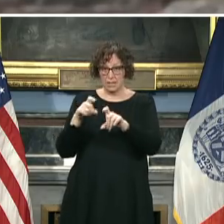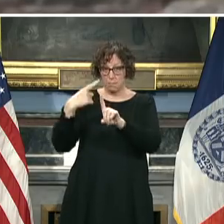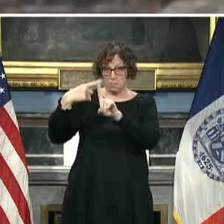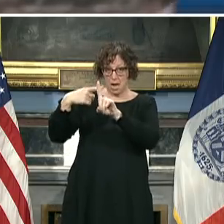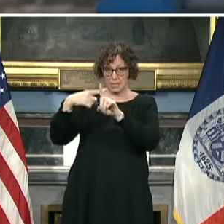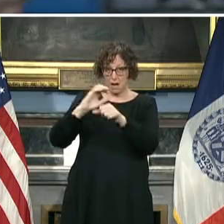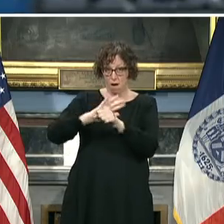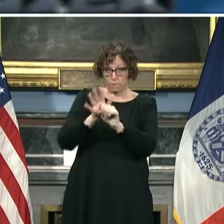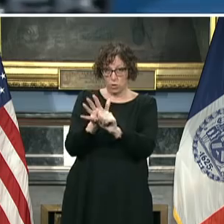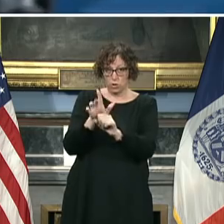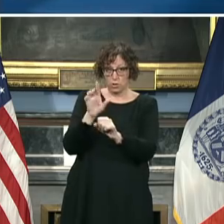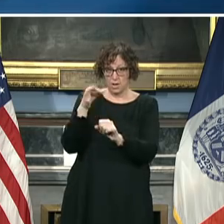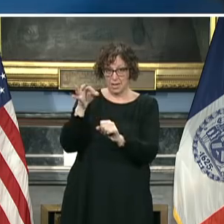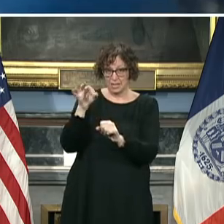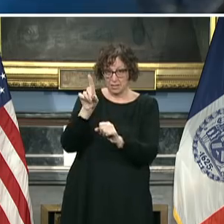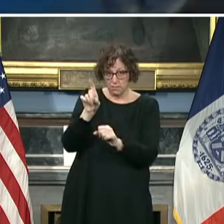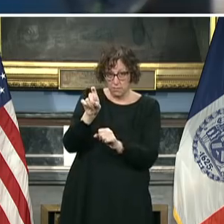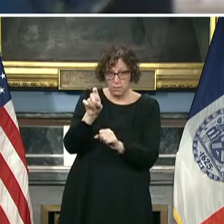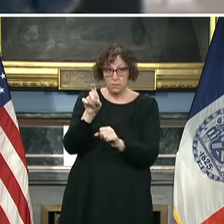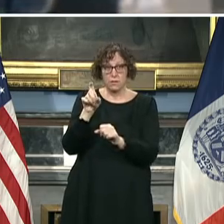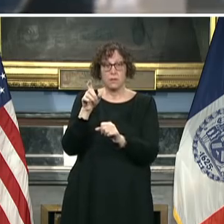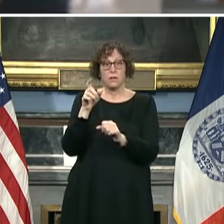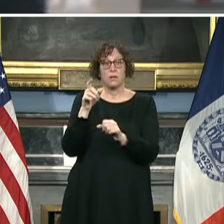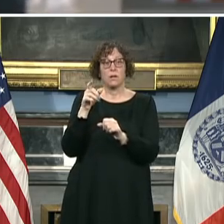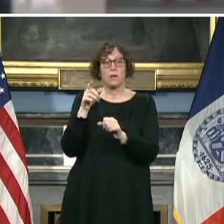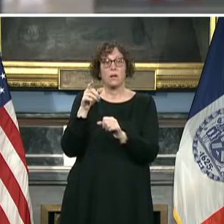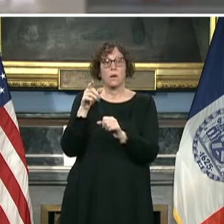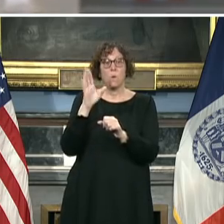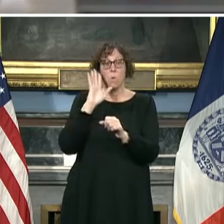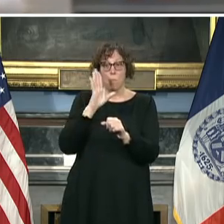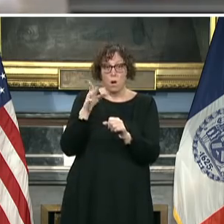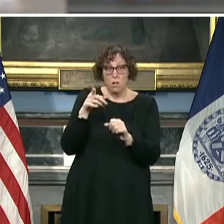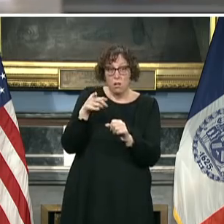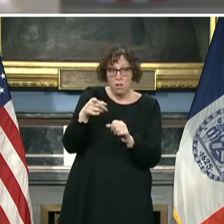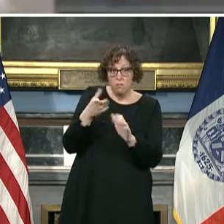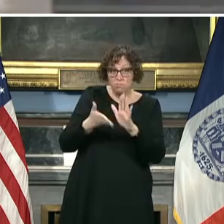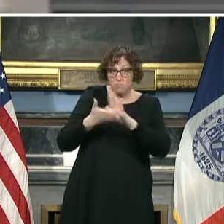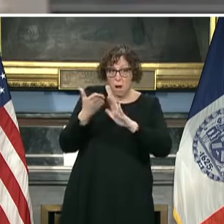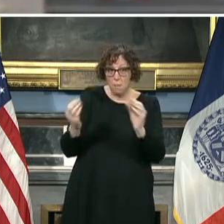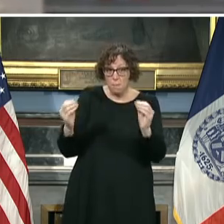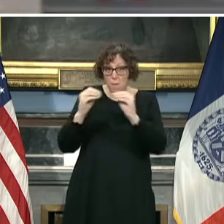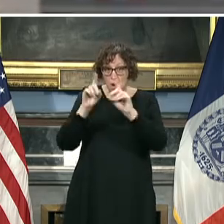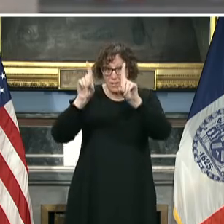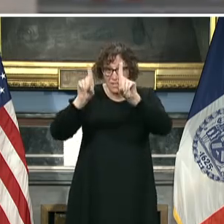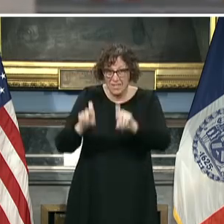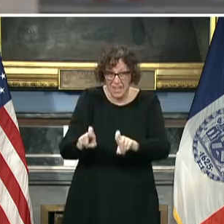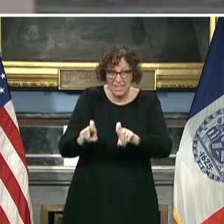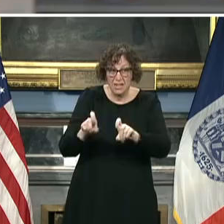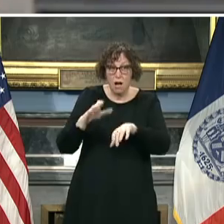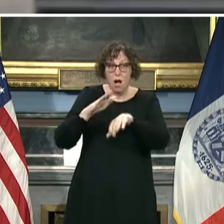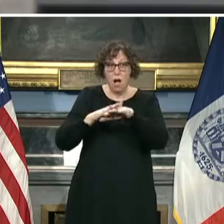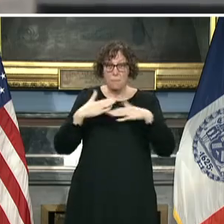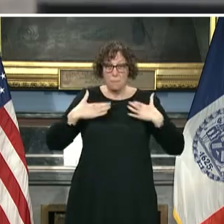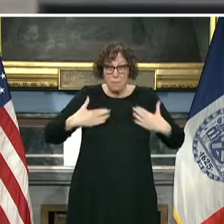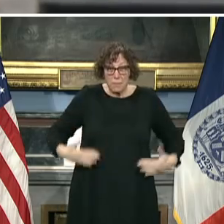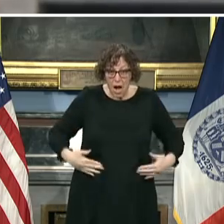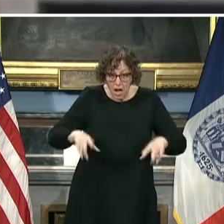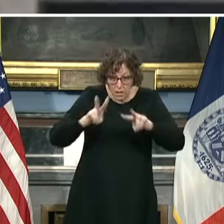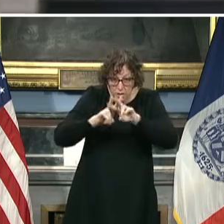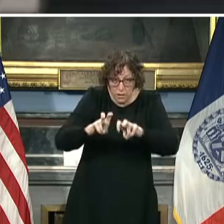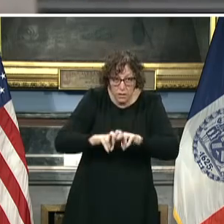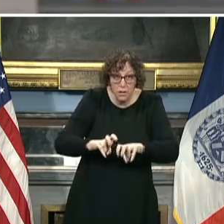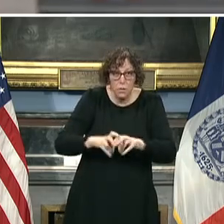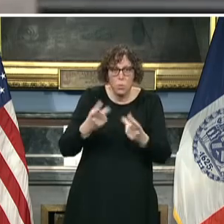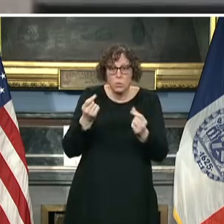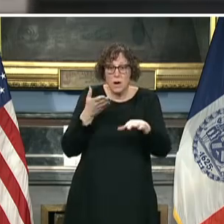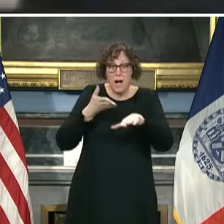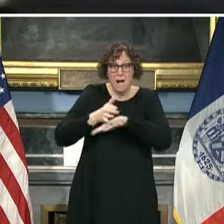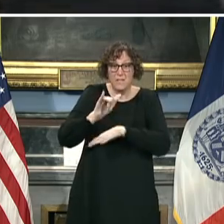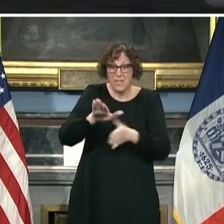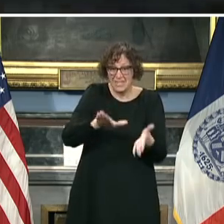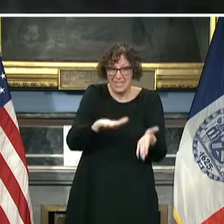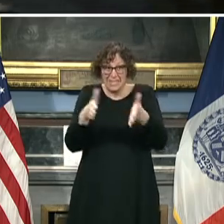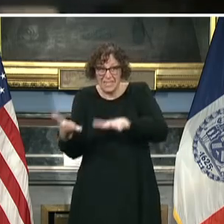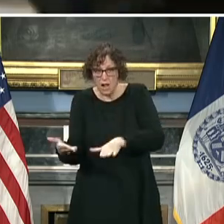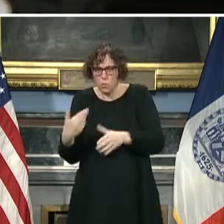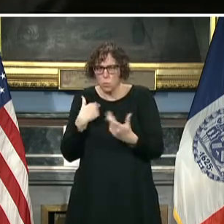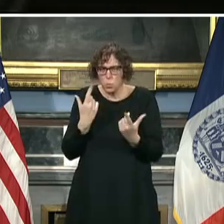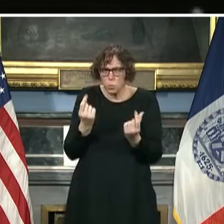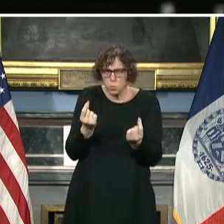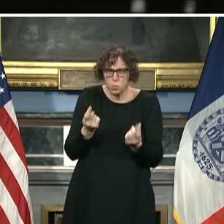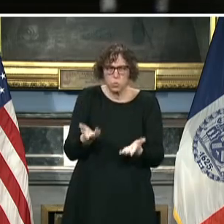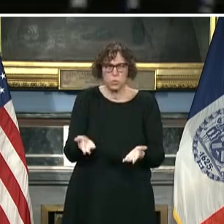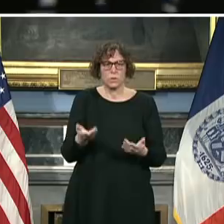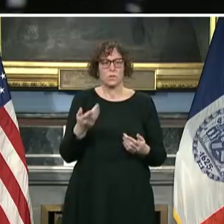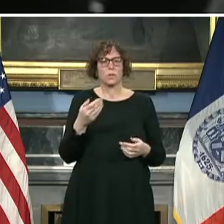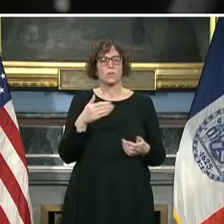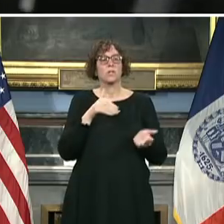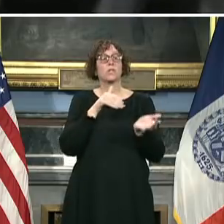UEQSIOTN ]